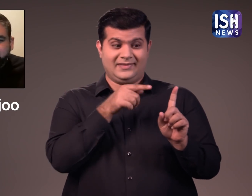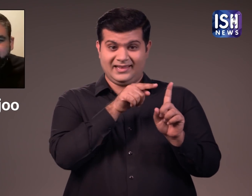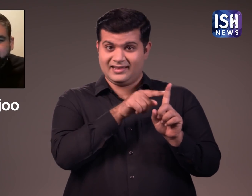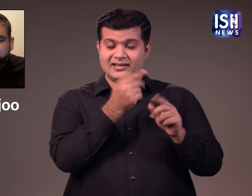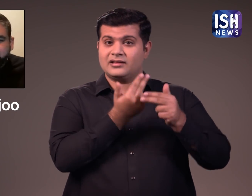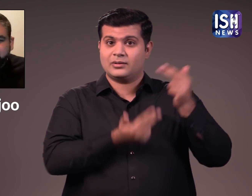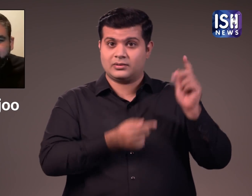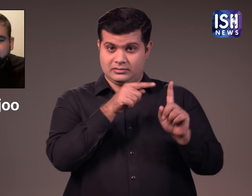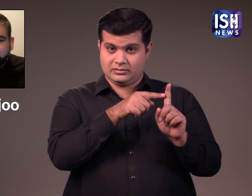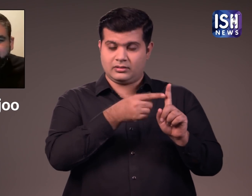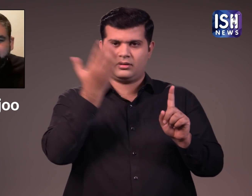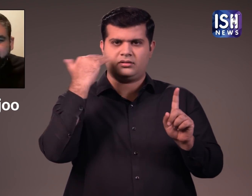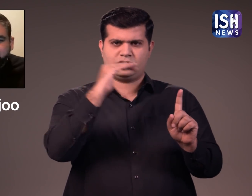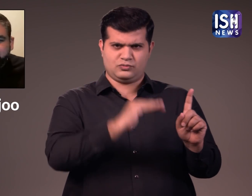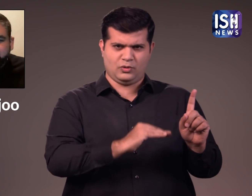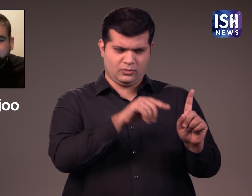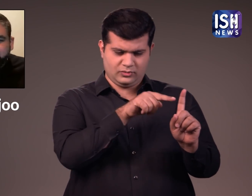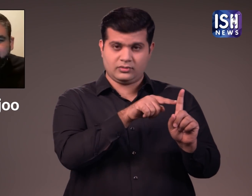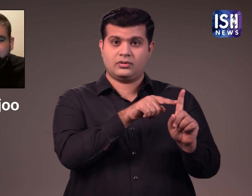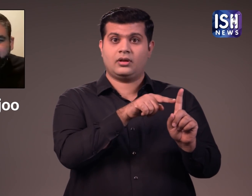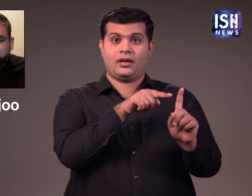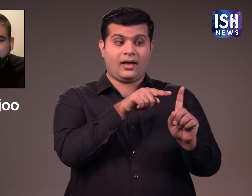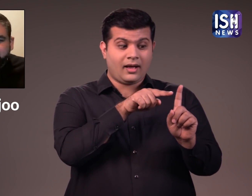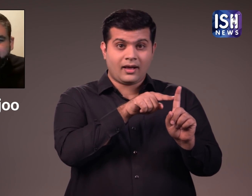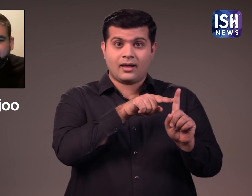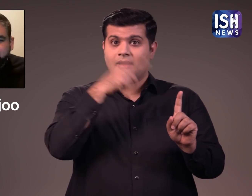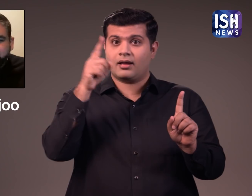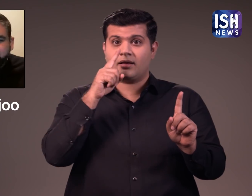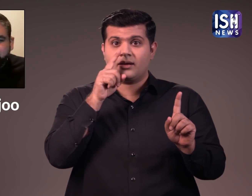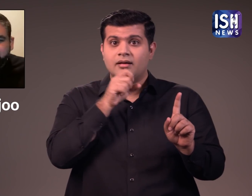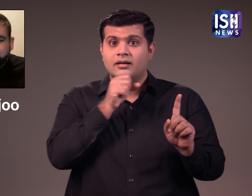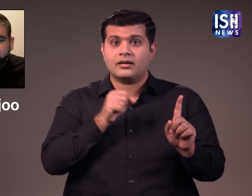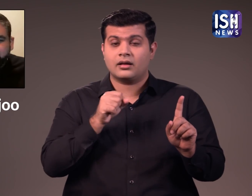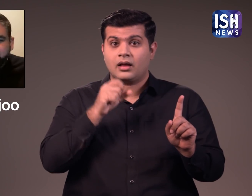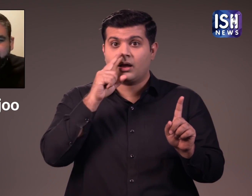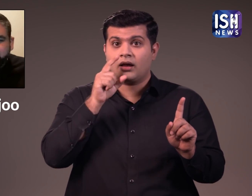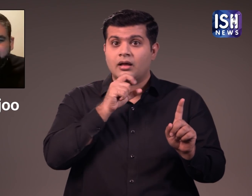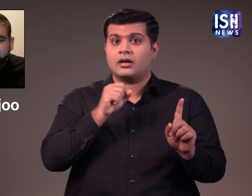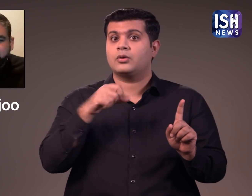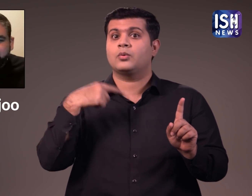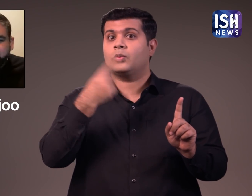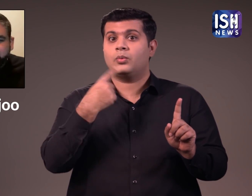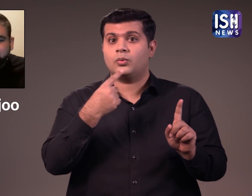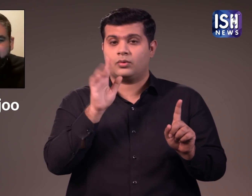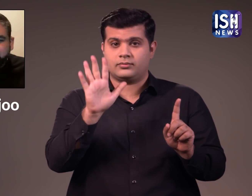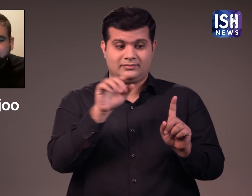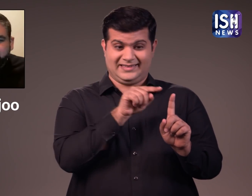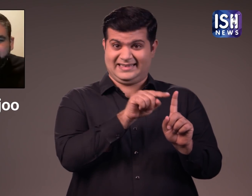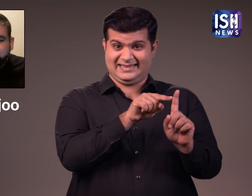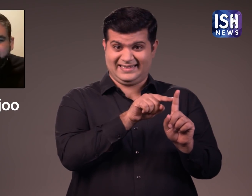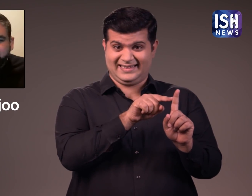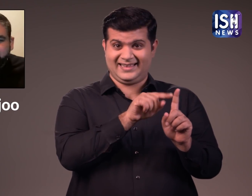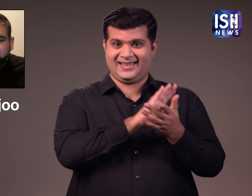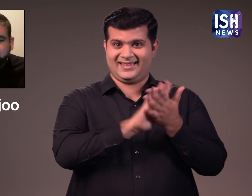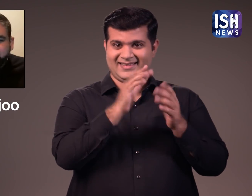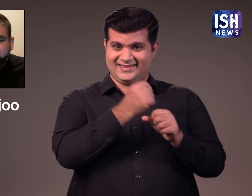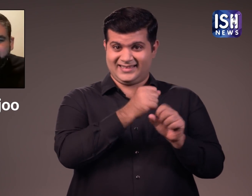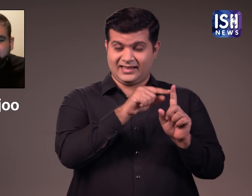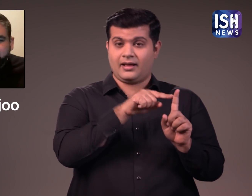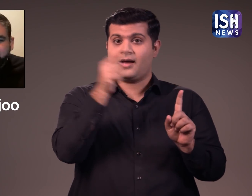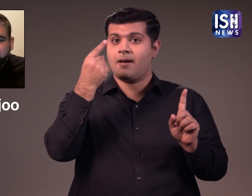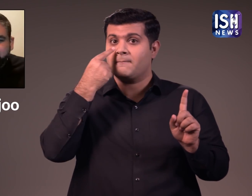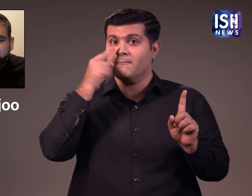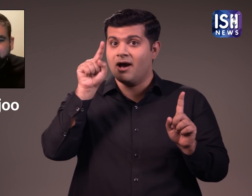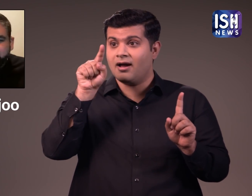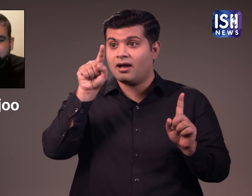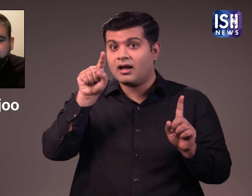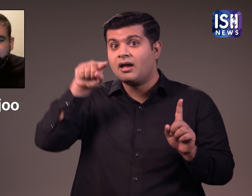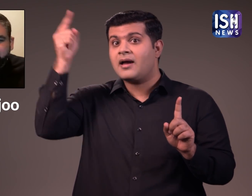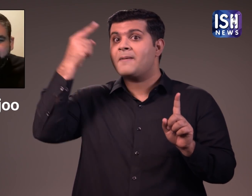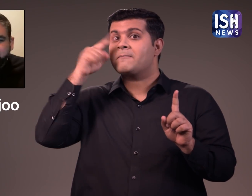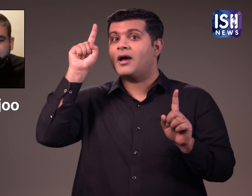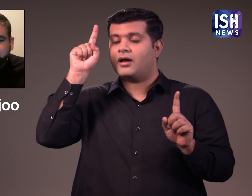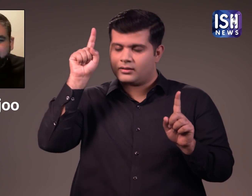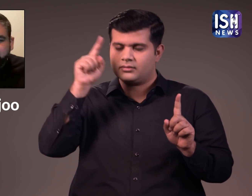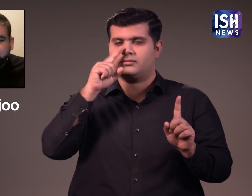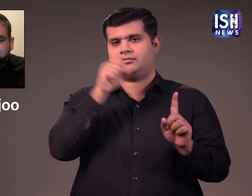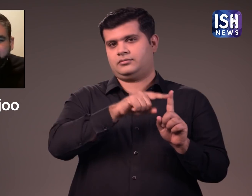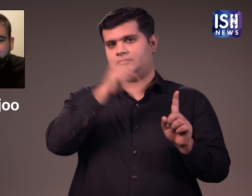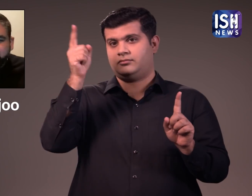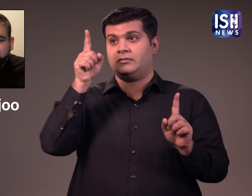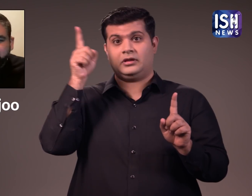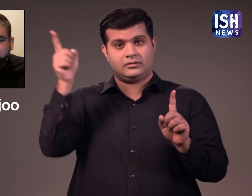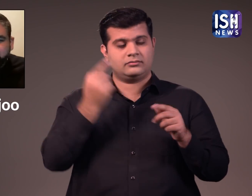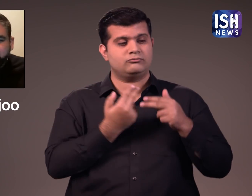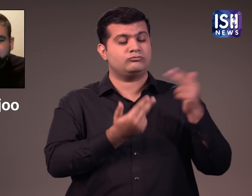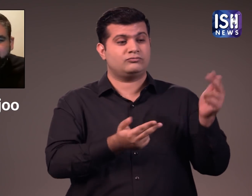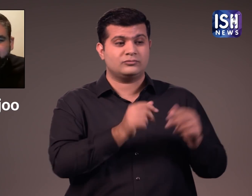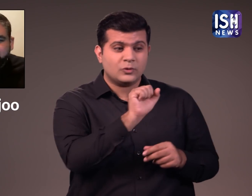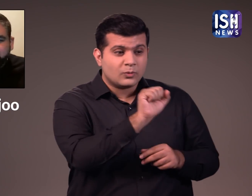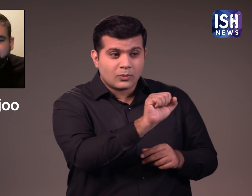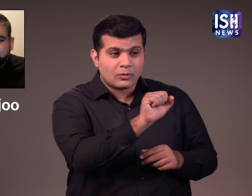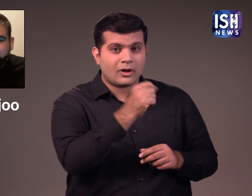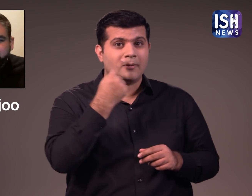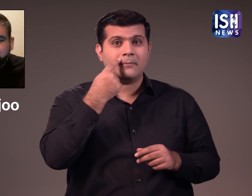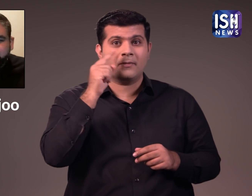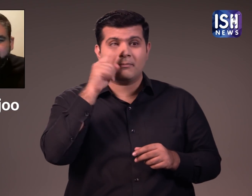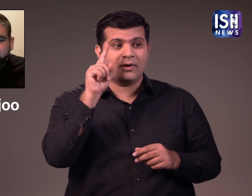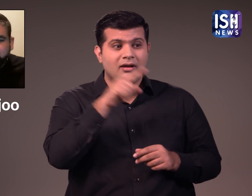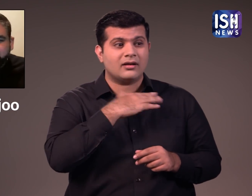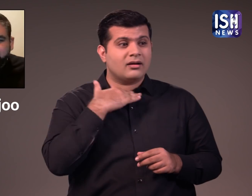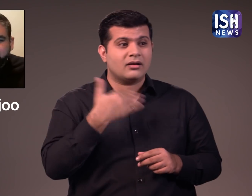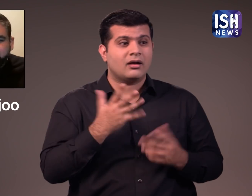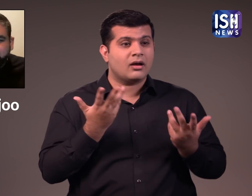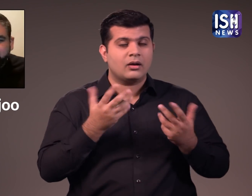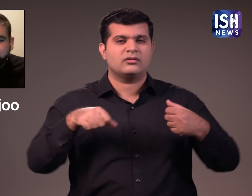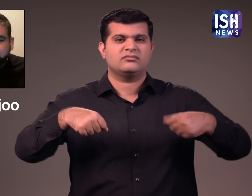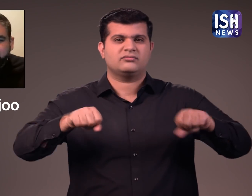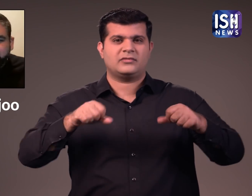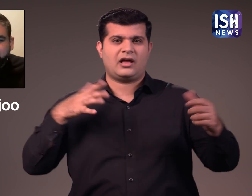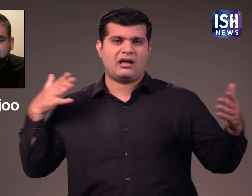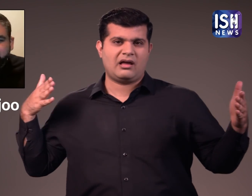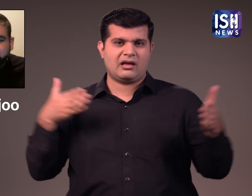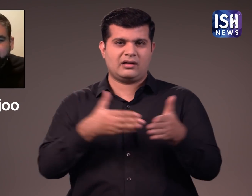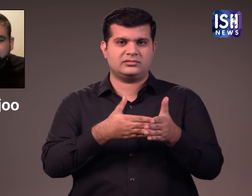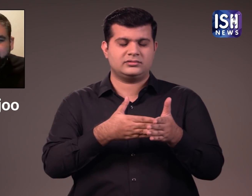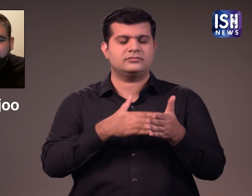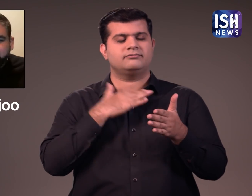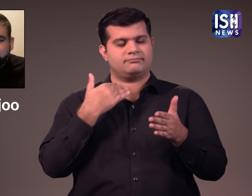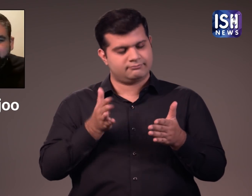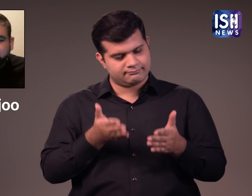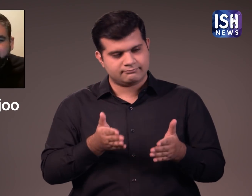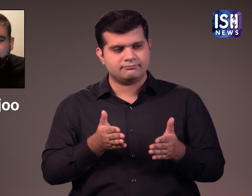When Himanshu was small, he was told by his maternal grandmother that his parents died in a scooter accident.